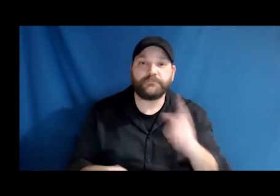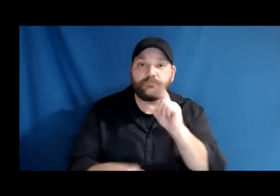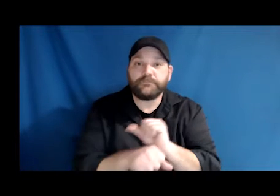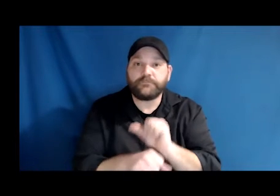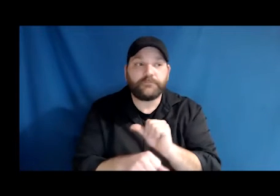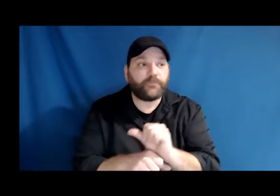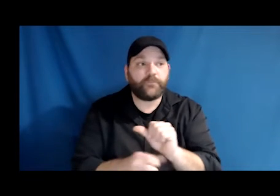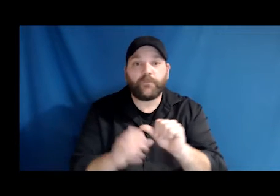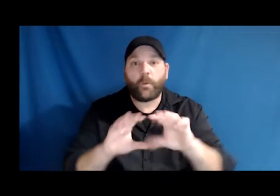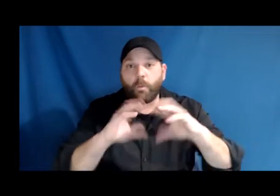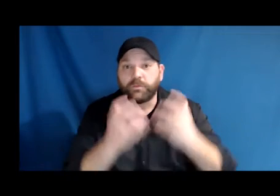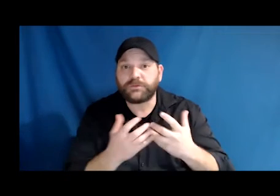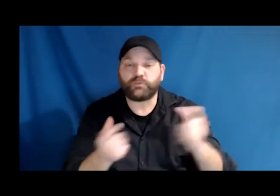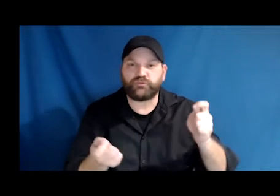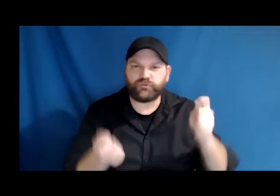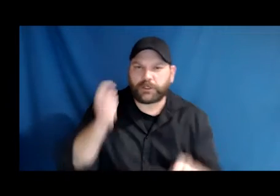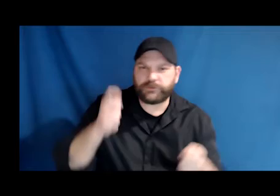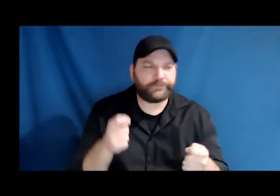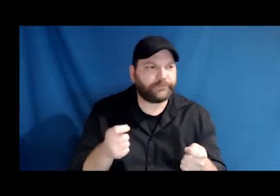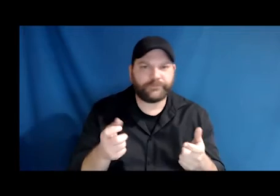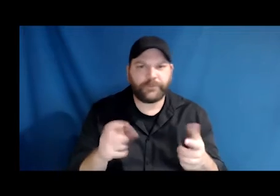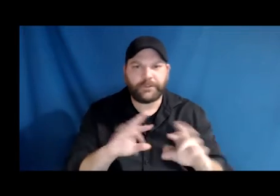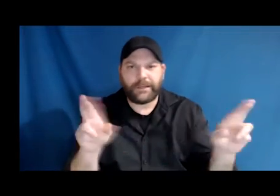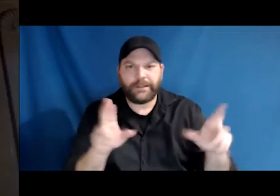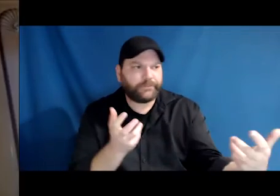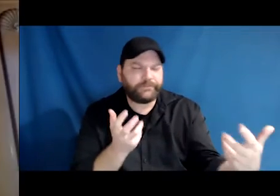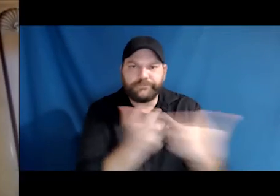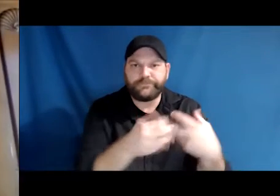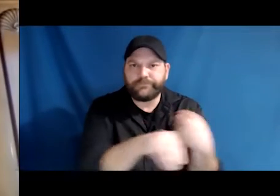enhancements were made to classrooms to provide optimal instructional technology,